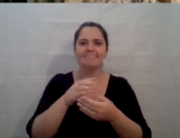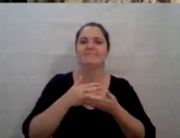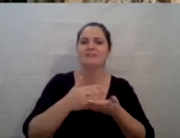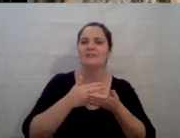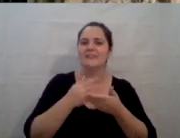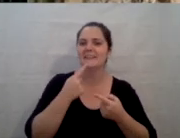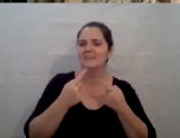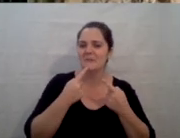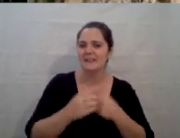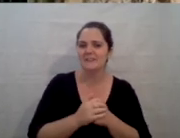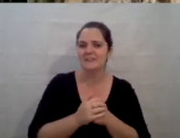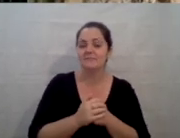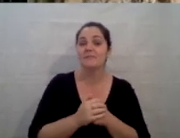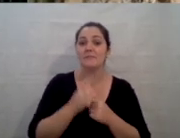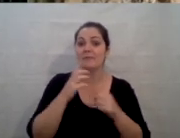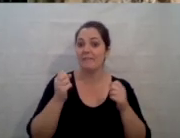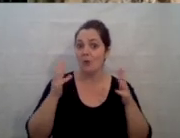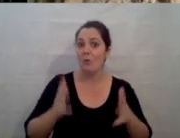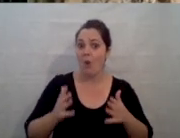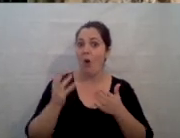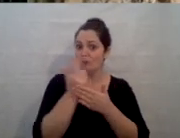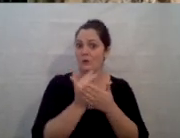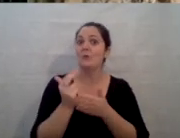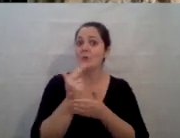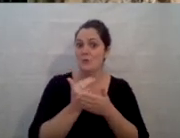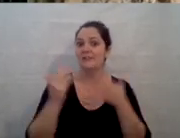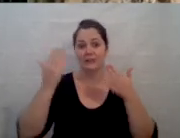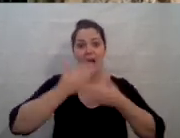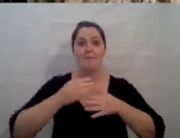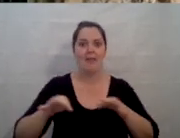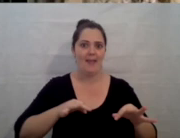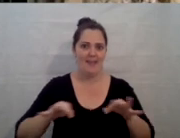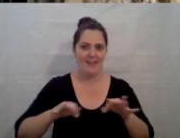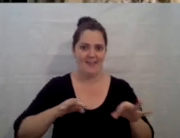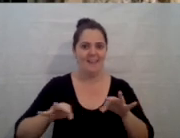with you tonight. We're gonna do a lot of drawing tonight, I'm going to take you through an introduction at the beginning,